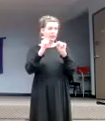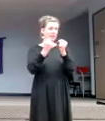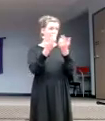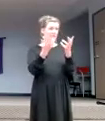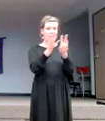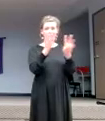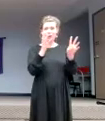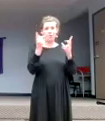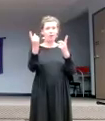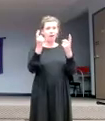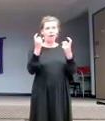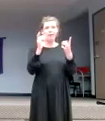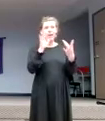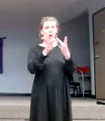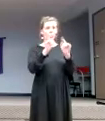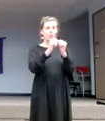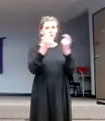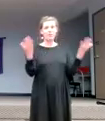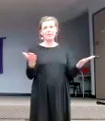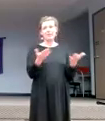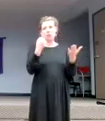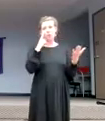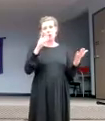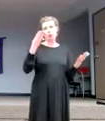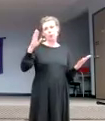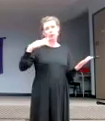questions as well as the outreach team. So any questions you have, you can come to any of